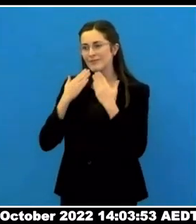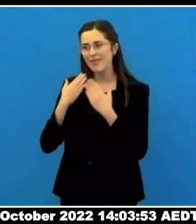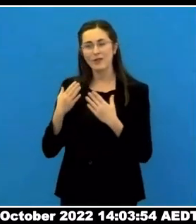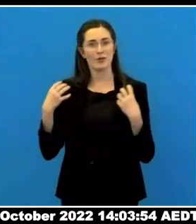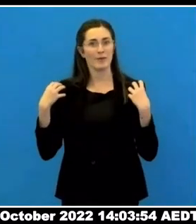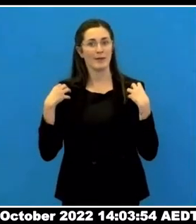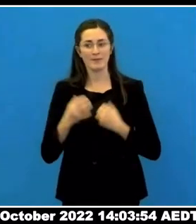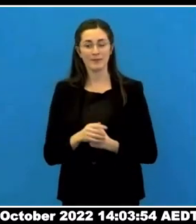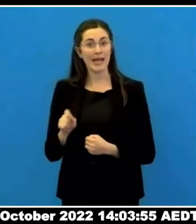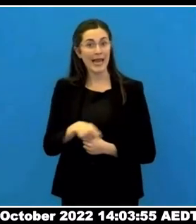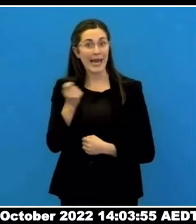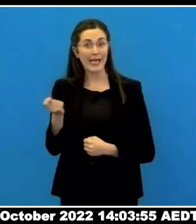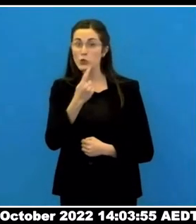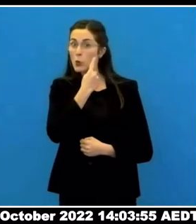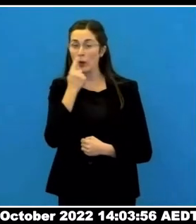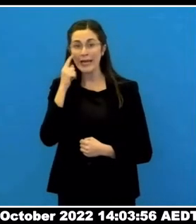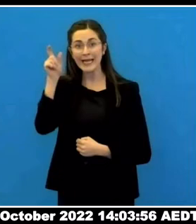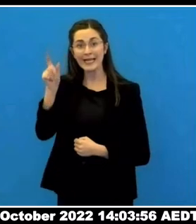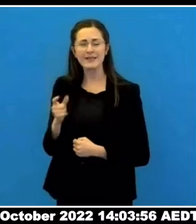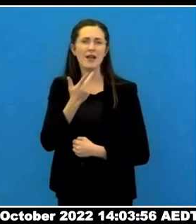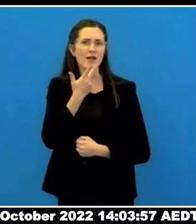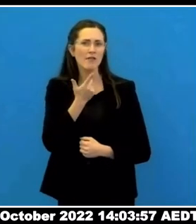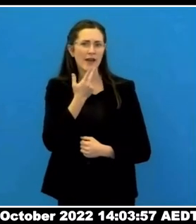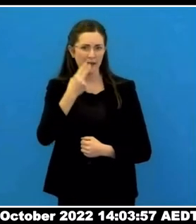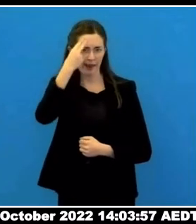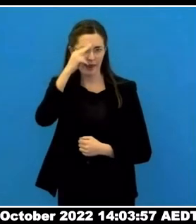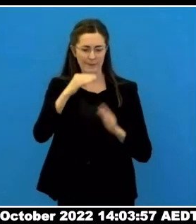Our next witness is using the pseudonym ZA,